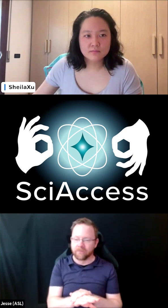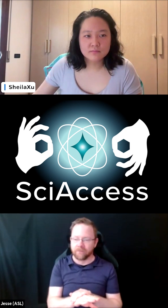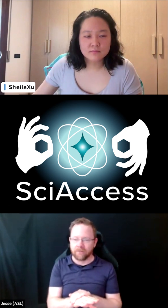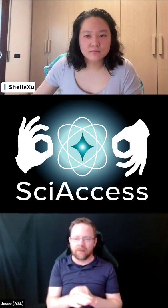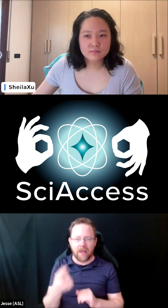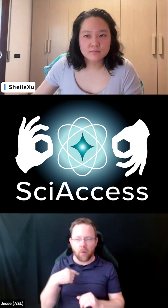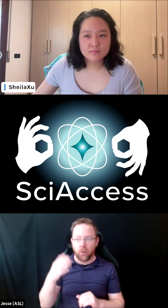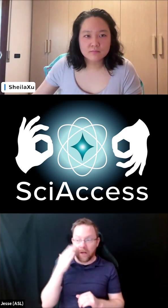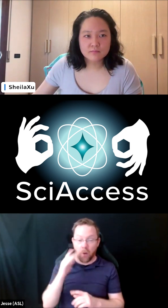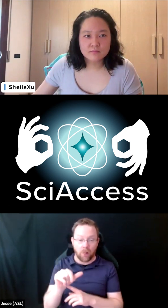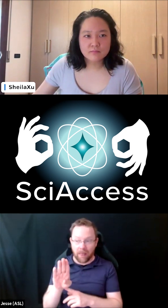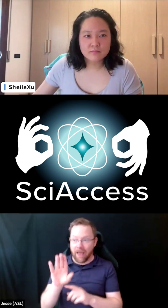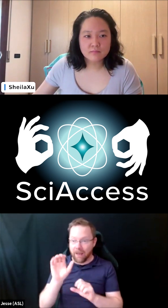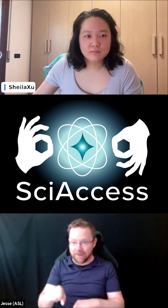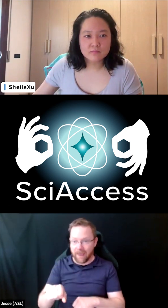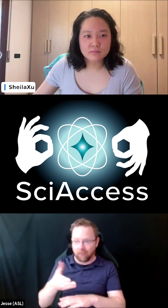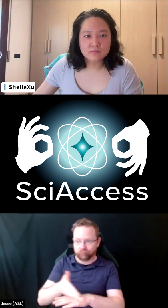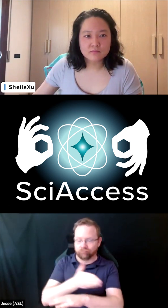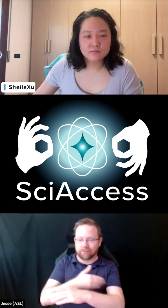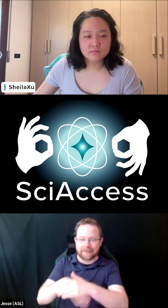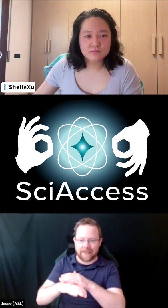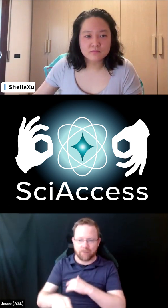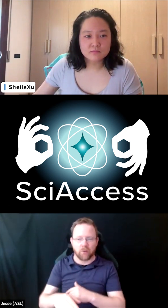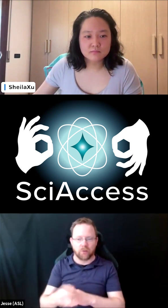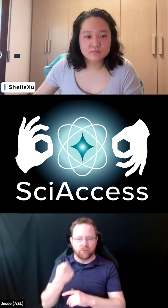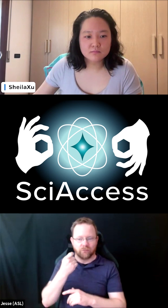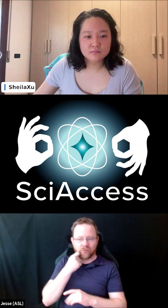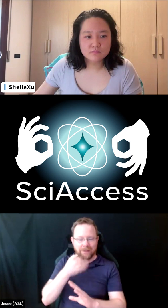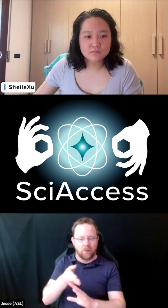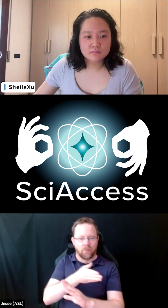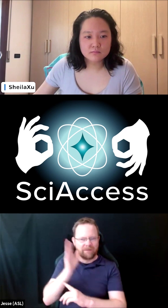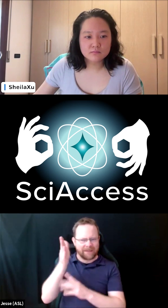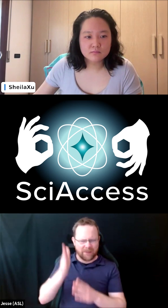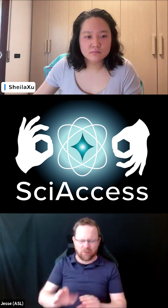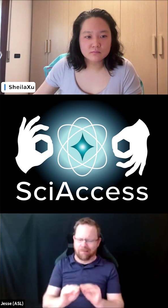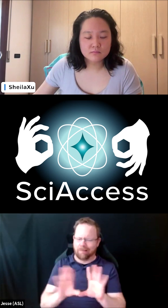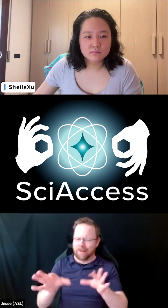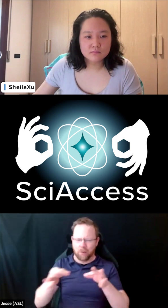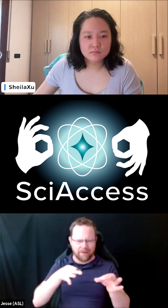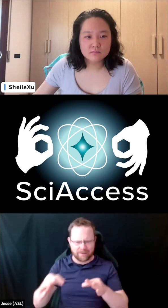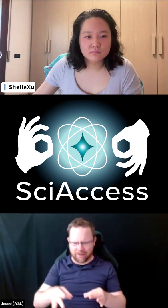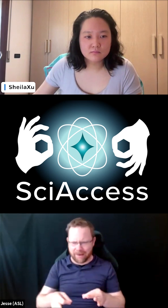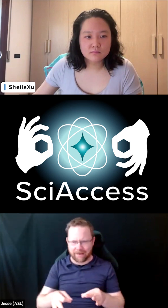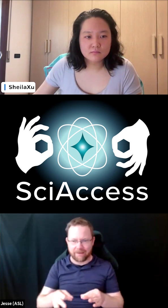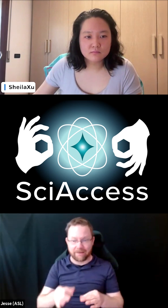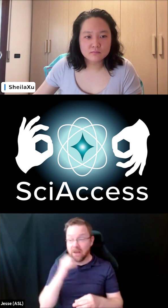the last speakers made it clear to us that that is not always done, but it is certainly quite possible to